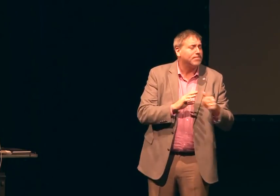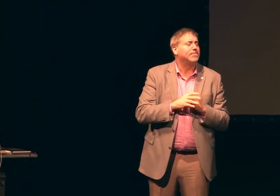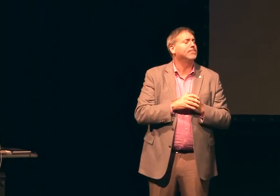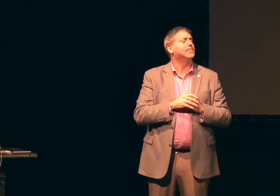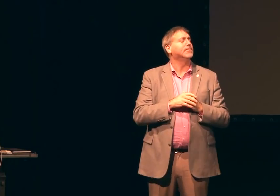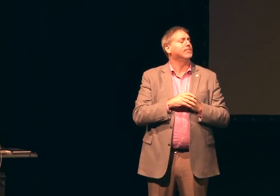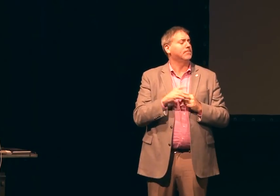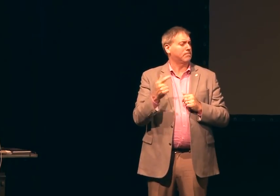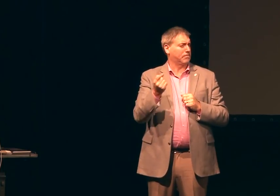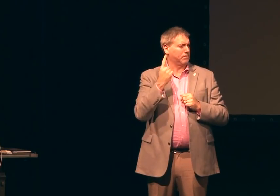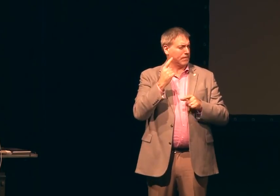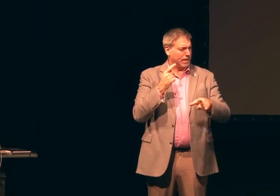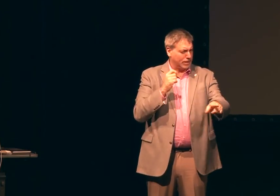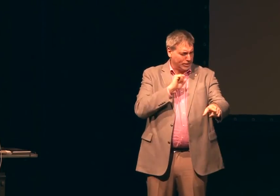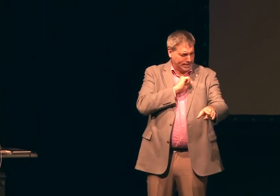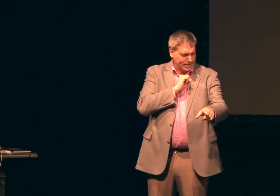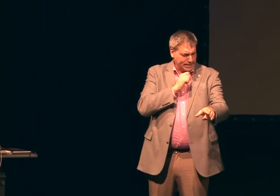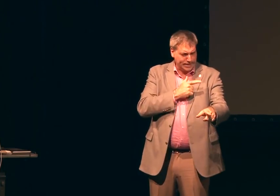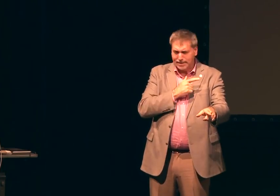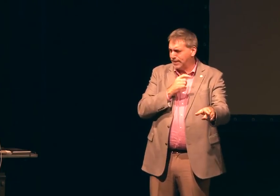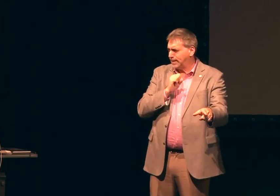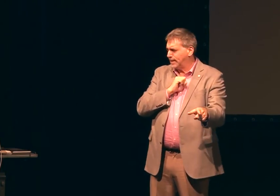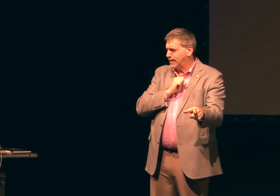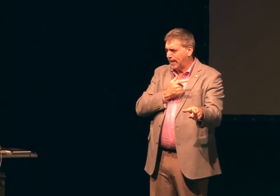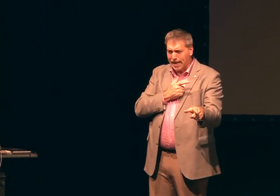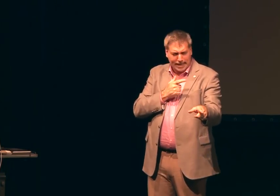I'm willing to answer any questions you have.